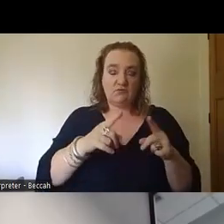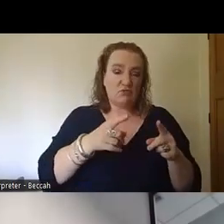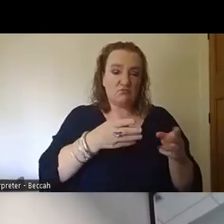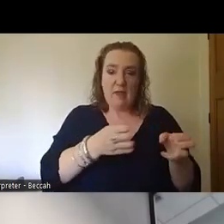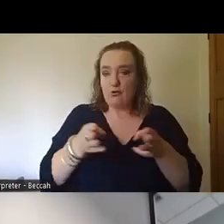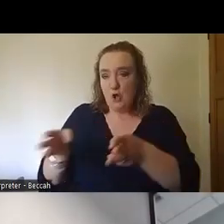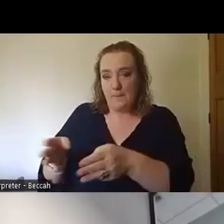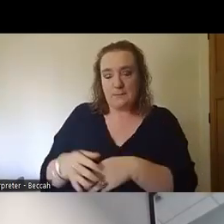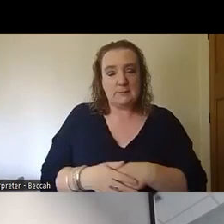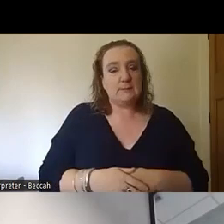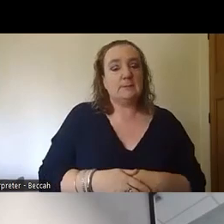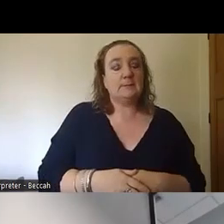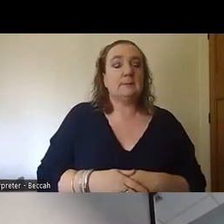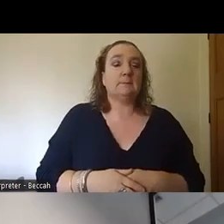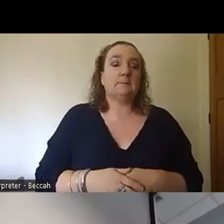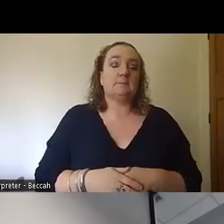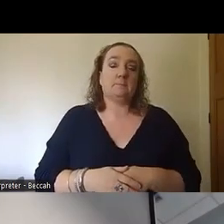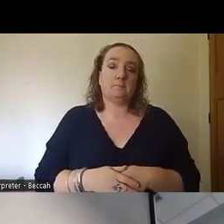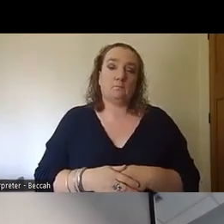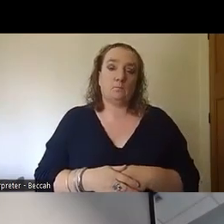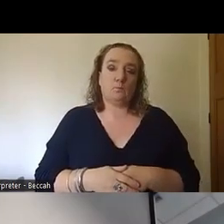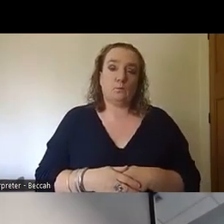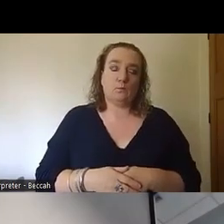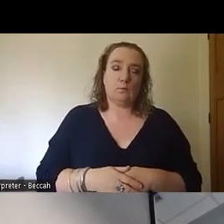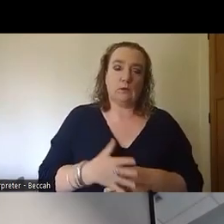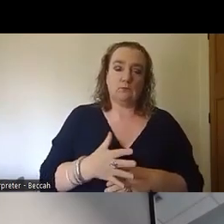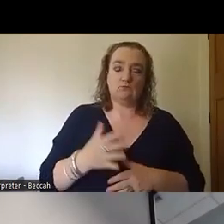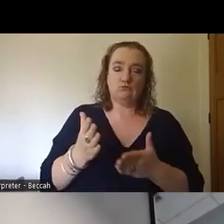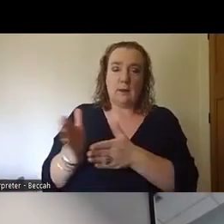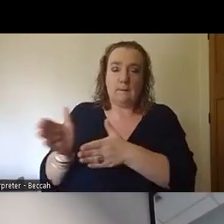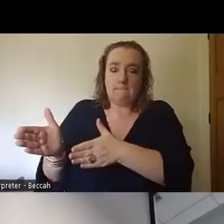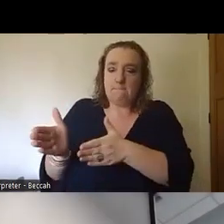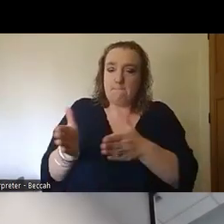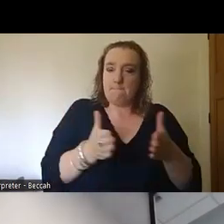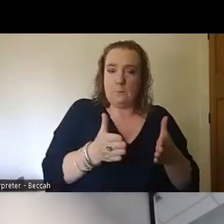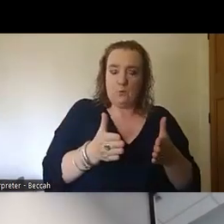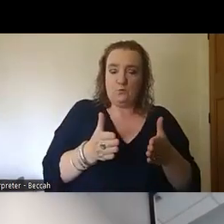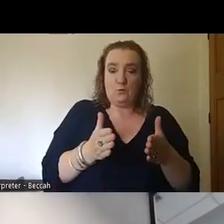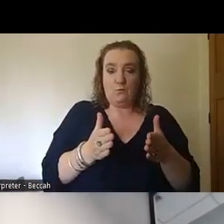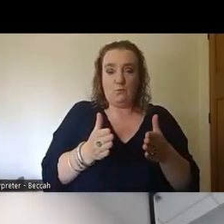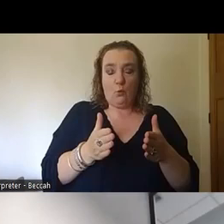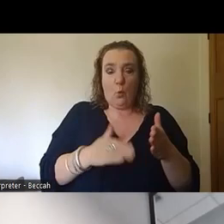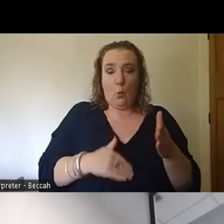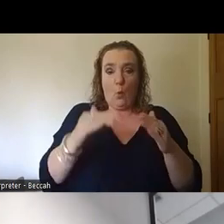And it takes that shift from, I guess that equity base to thinking about it